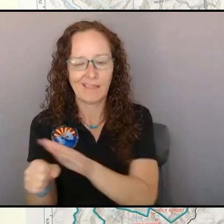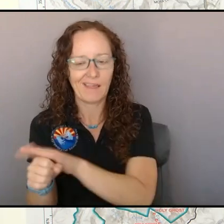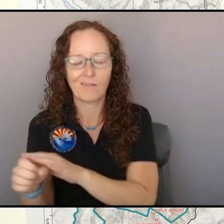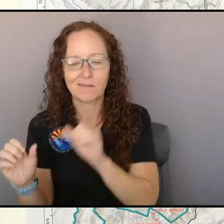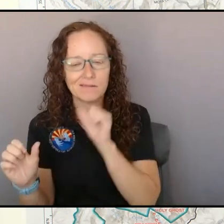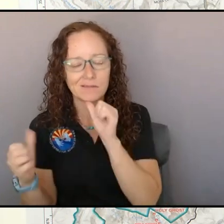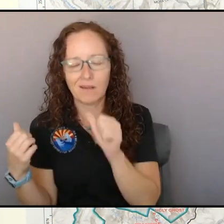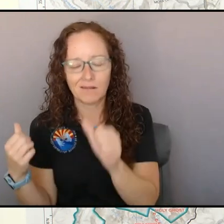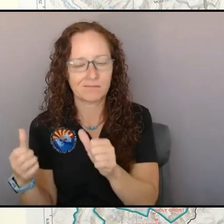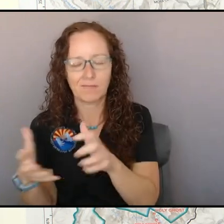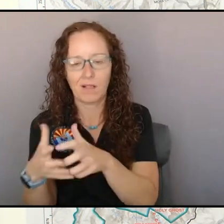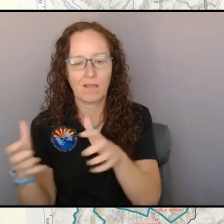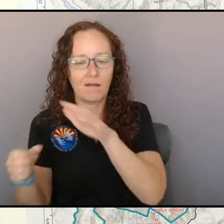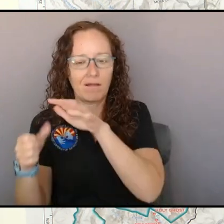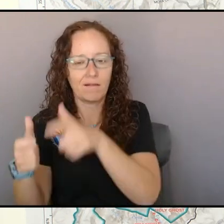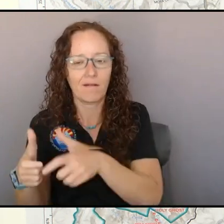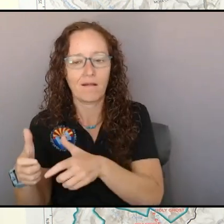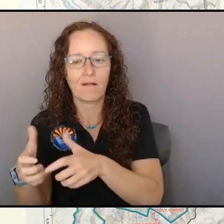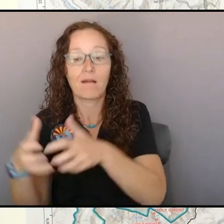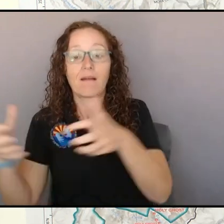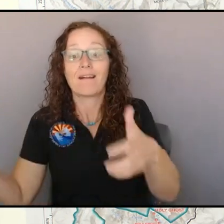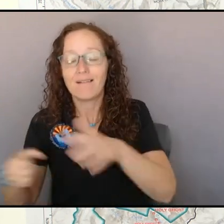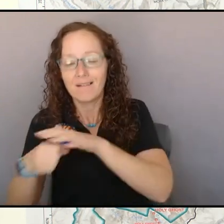we're going to see a little bit more of a southwest influence